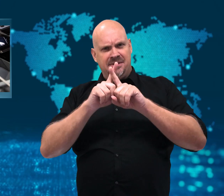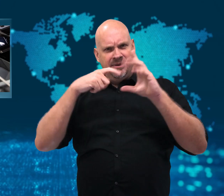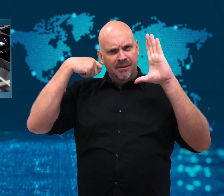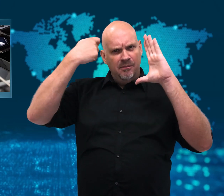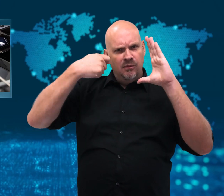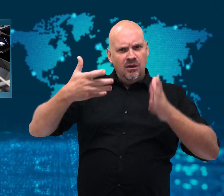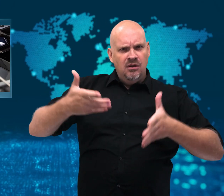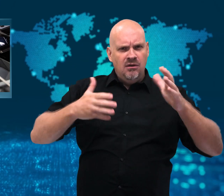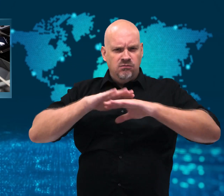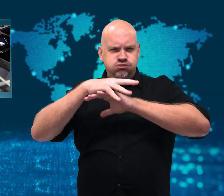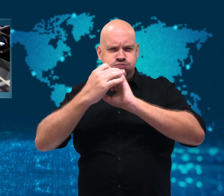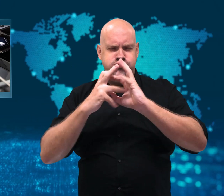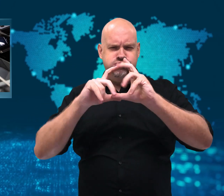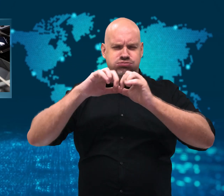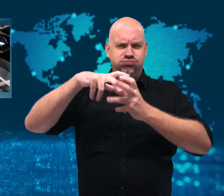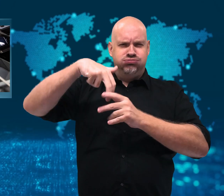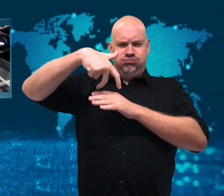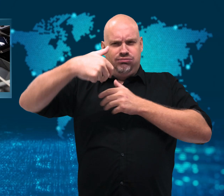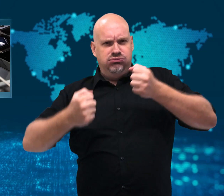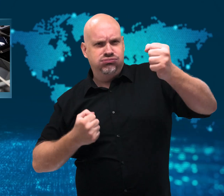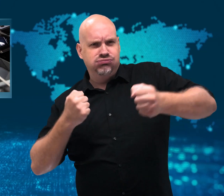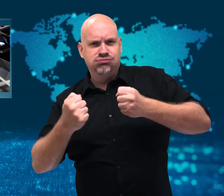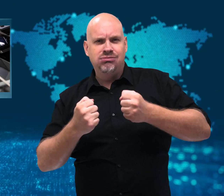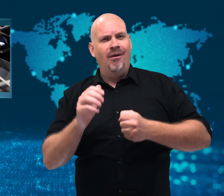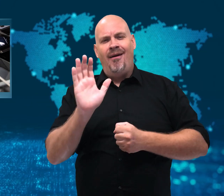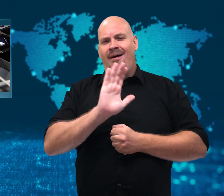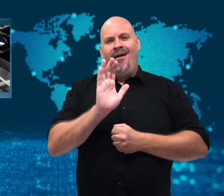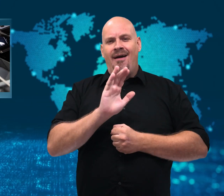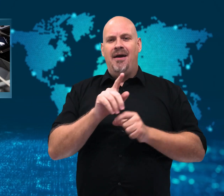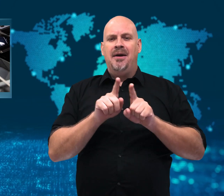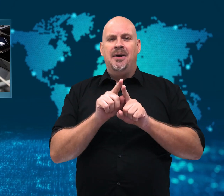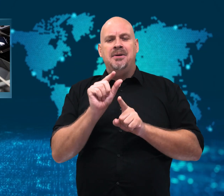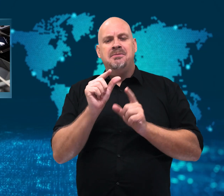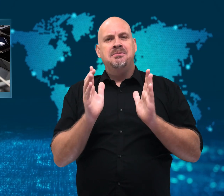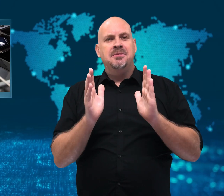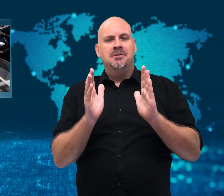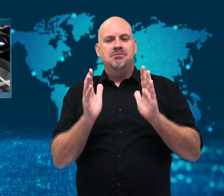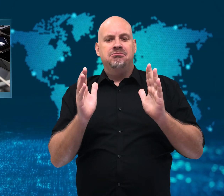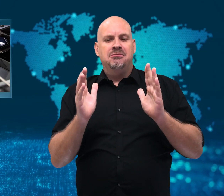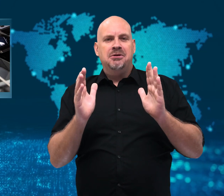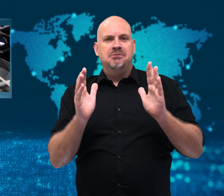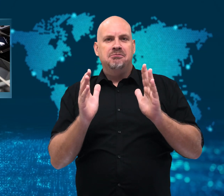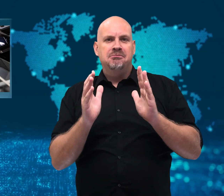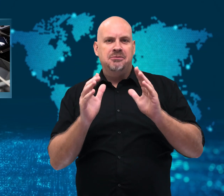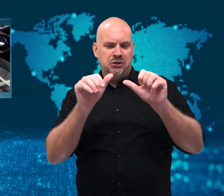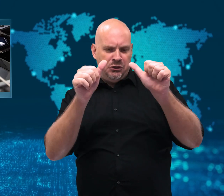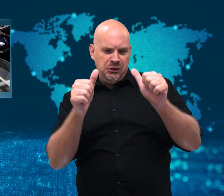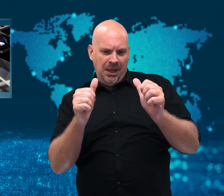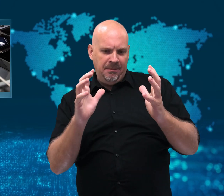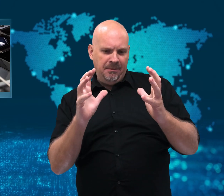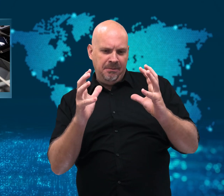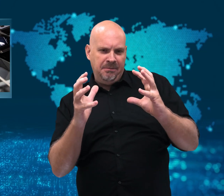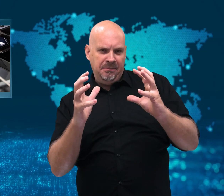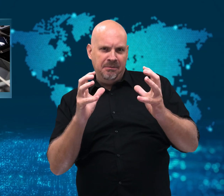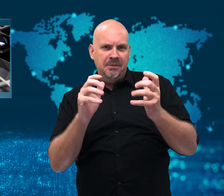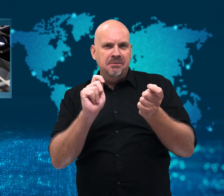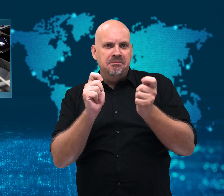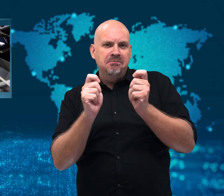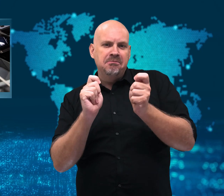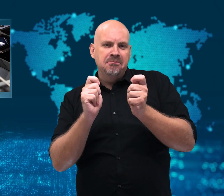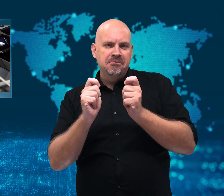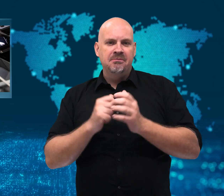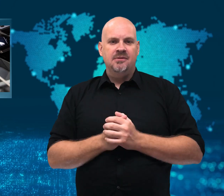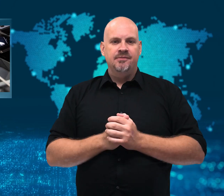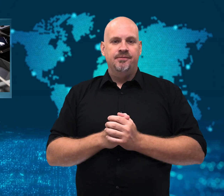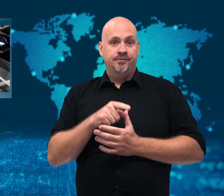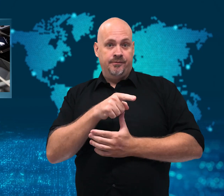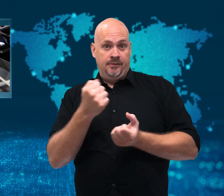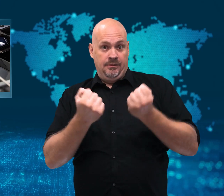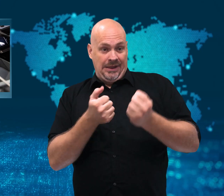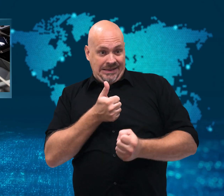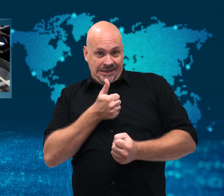When it is self-driving, it is a luxurious, wide electric car.